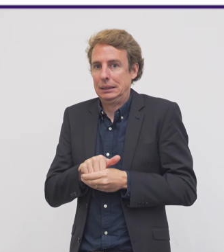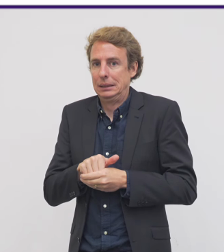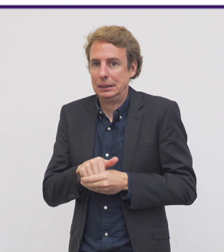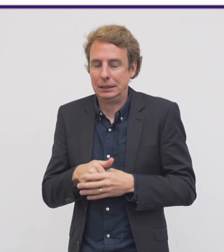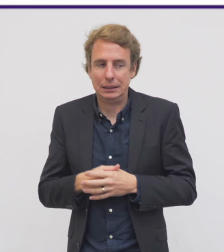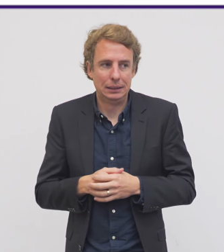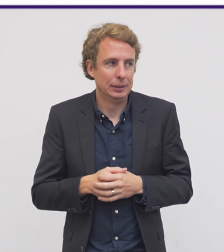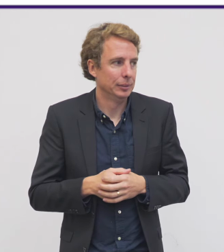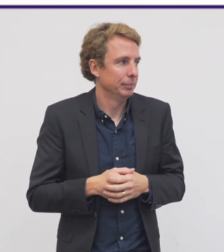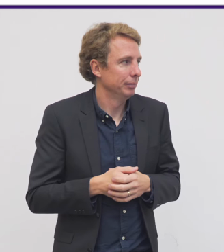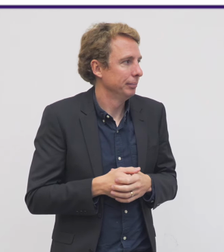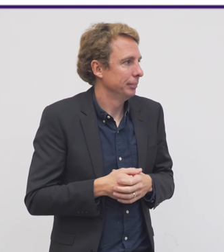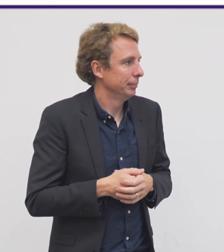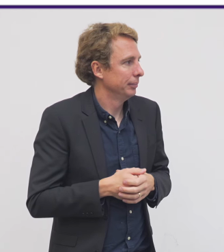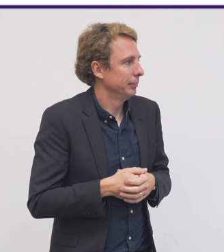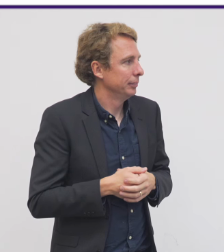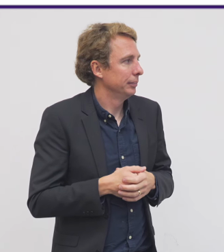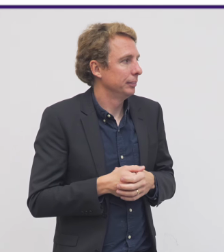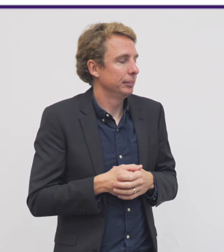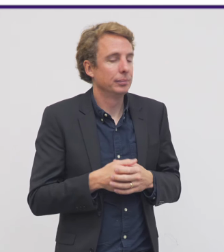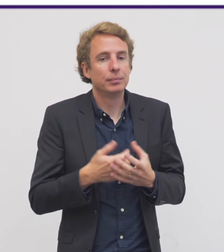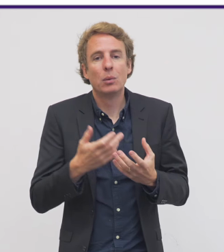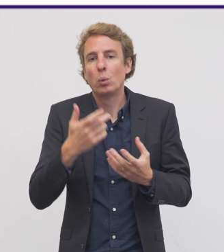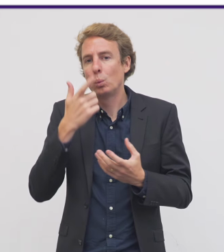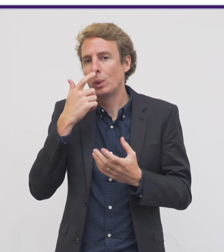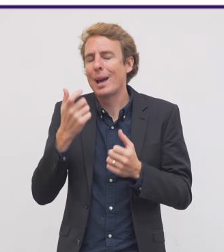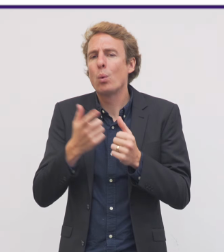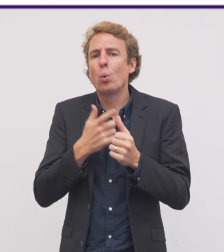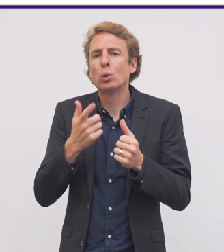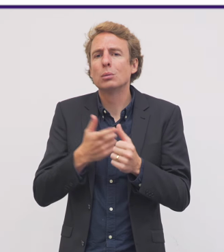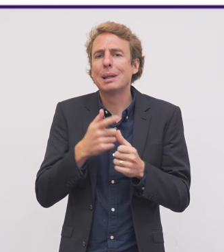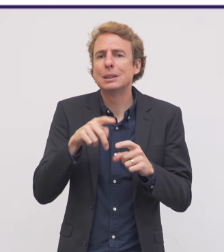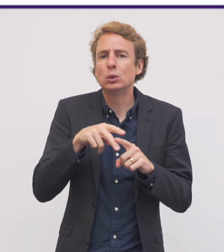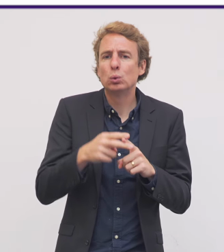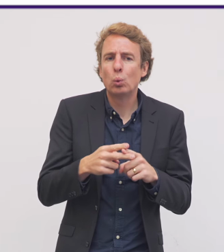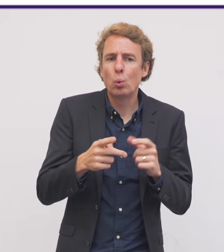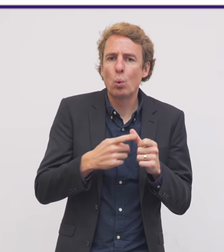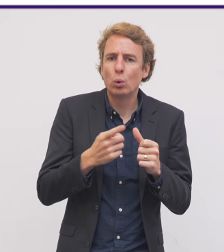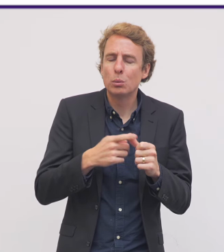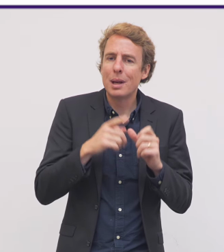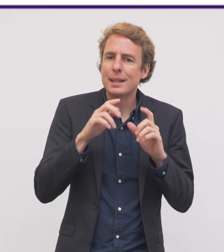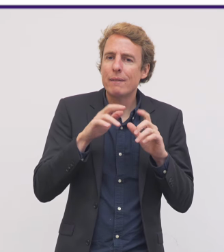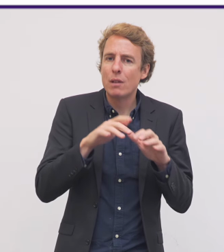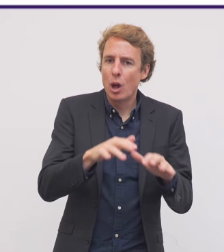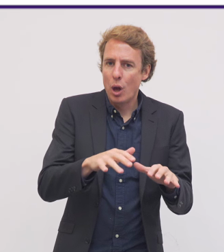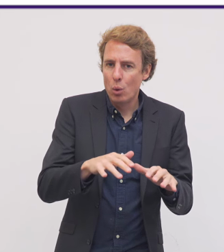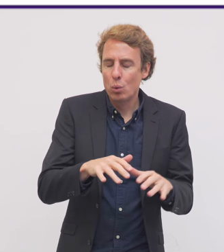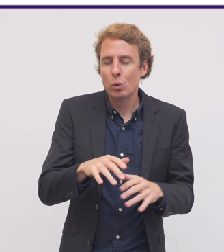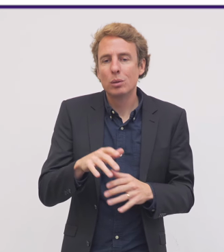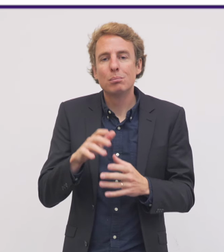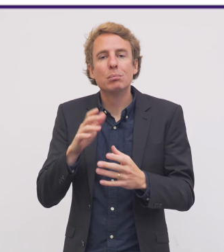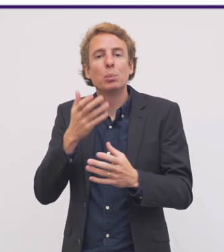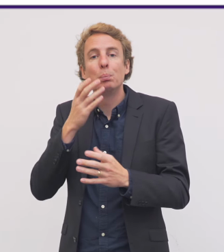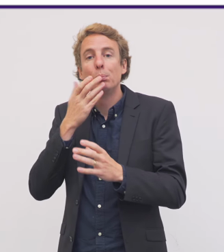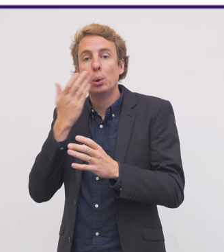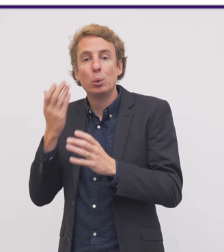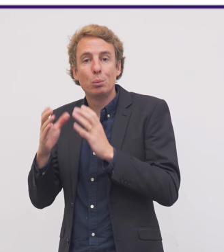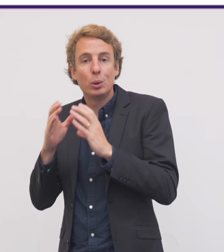We can do a lot with tooling. We can automate flow, but if there's no communication, flow stops.